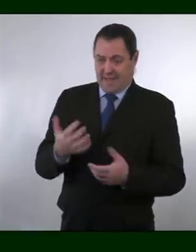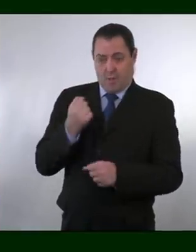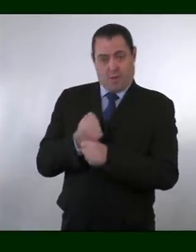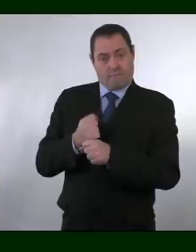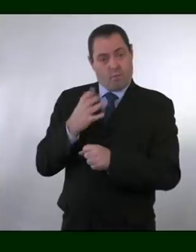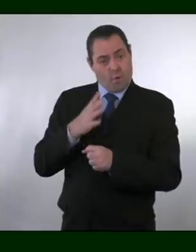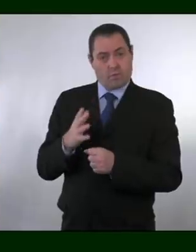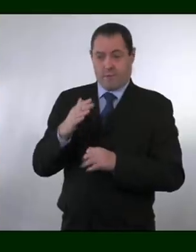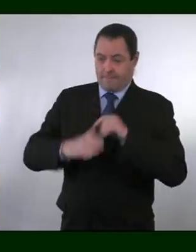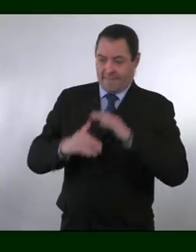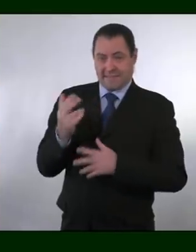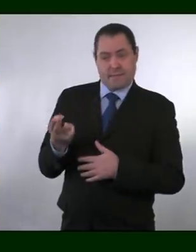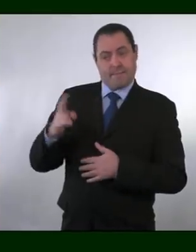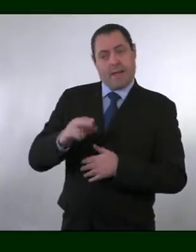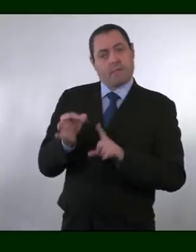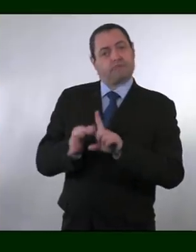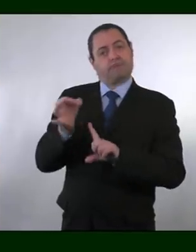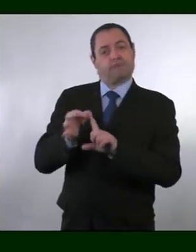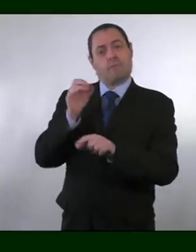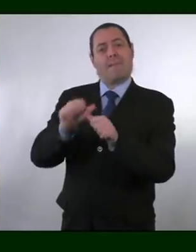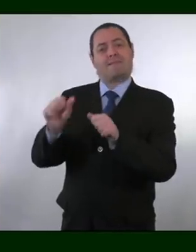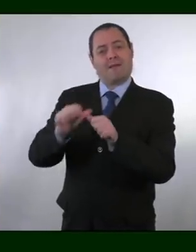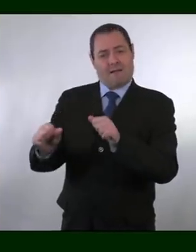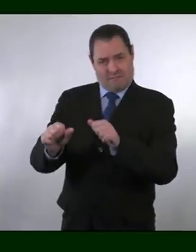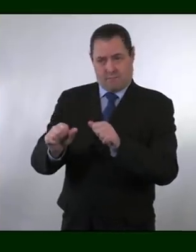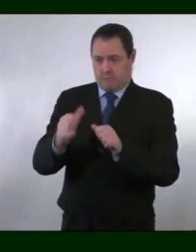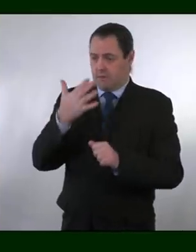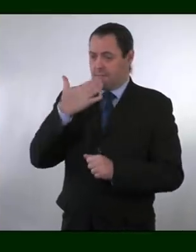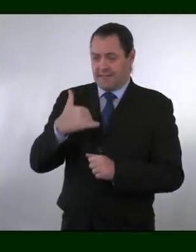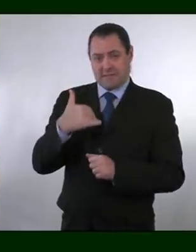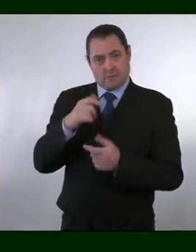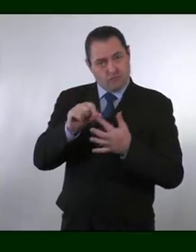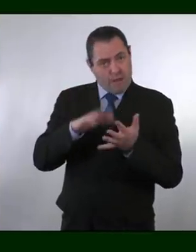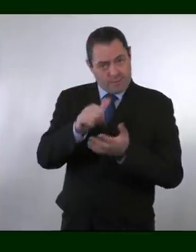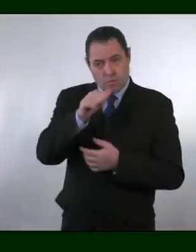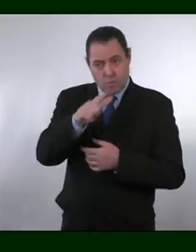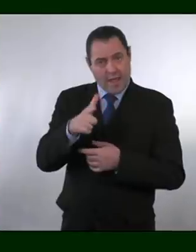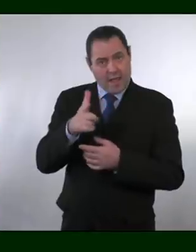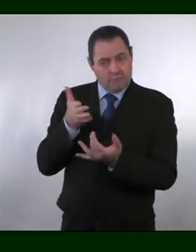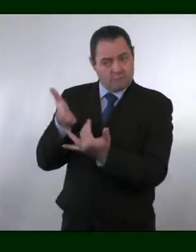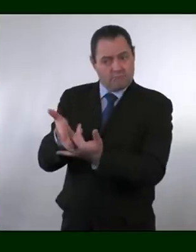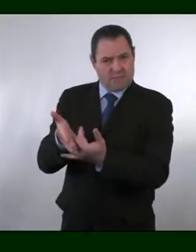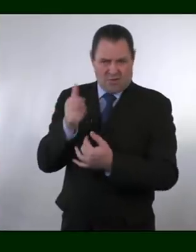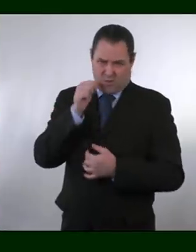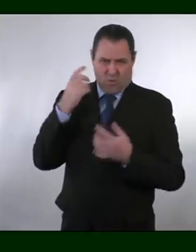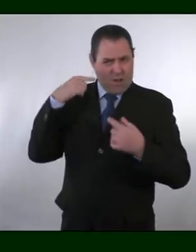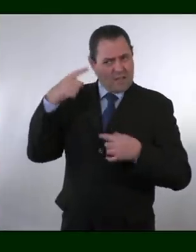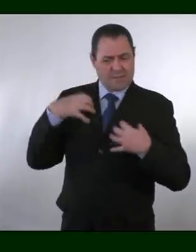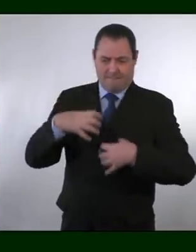better, will he commit today to stepping in where Sadiq Khan has failed—bankrupting Transport for